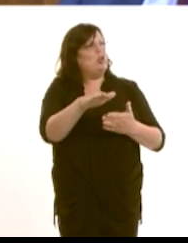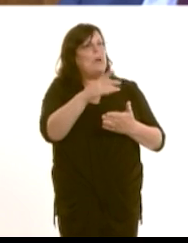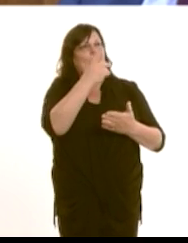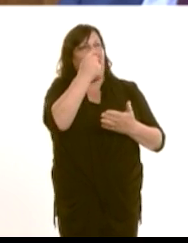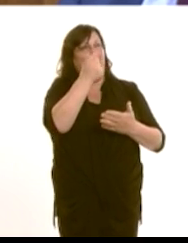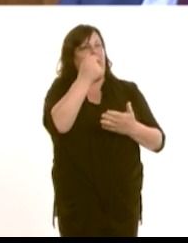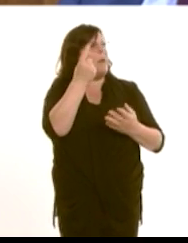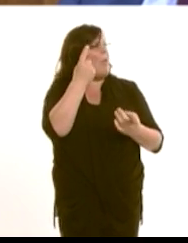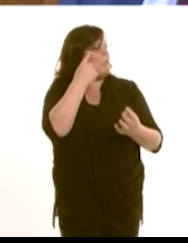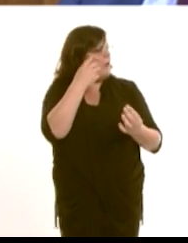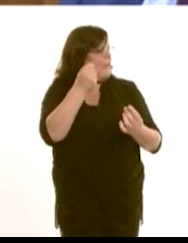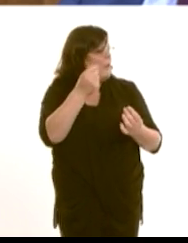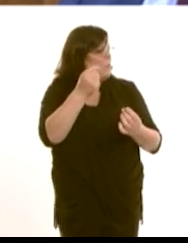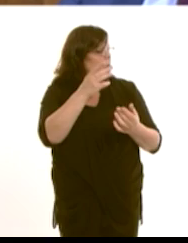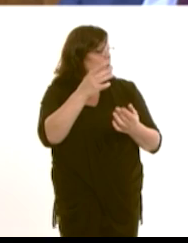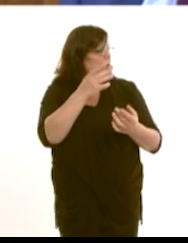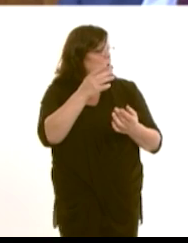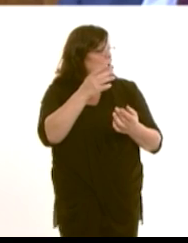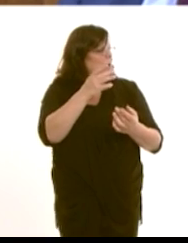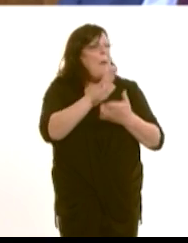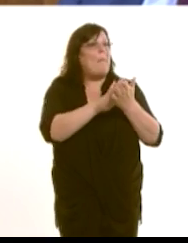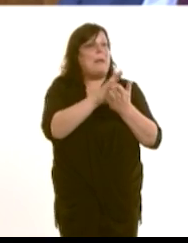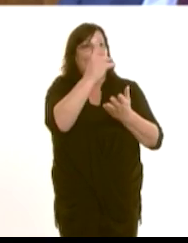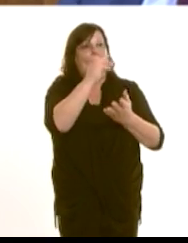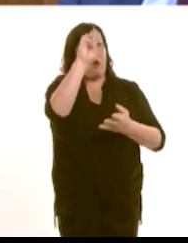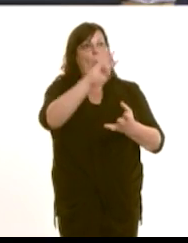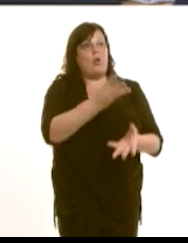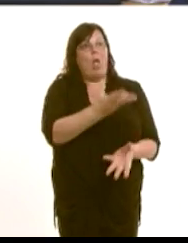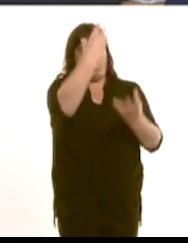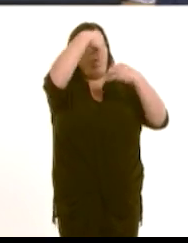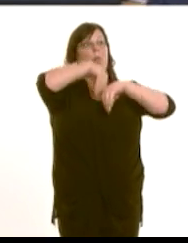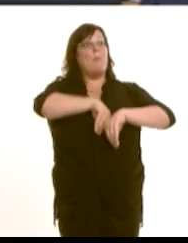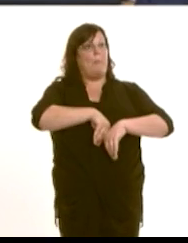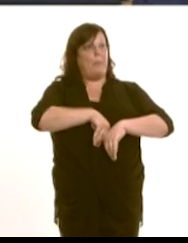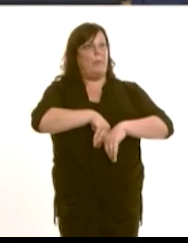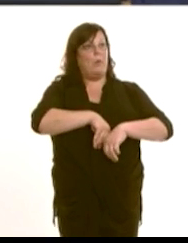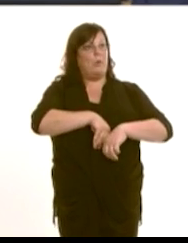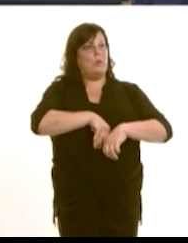work in English, because it means to get dirty in English, if you translate it literally. [Interruption.]